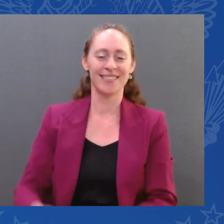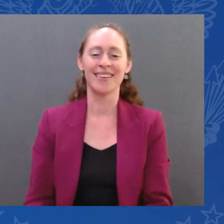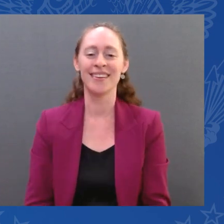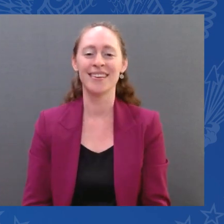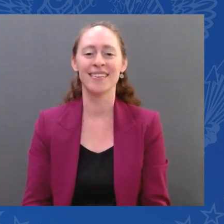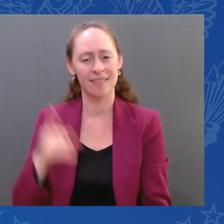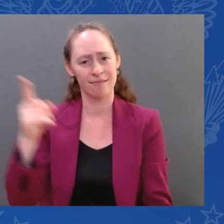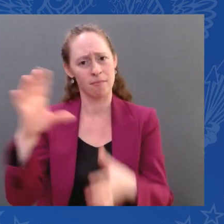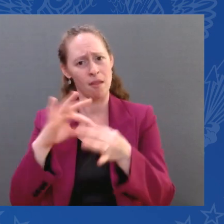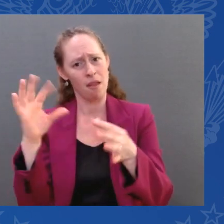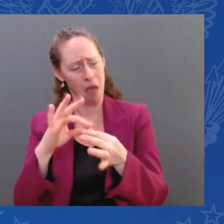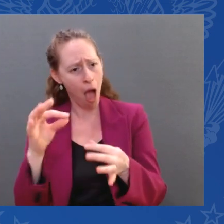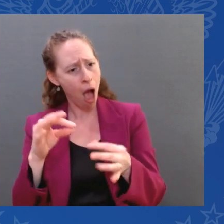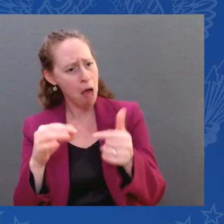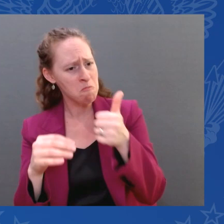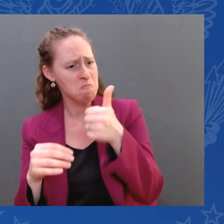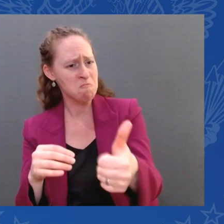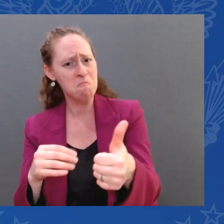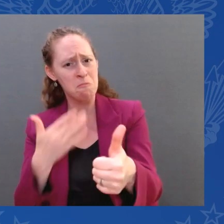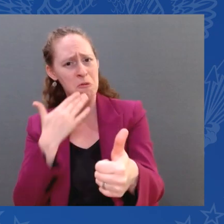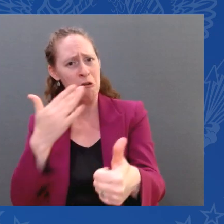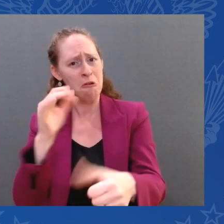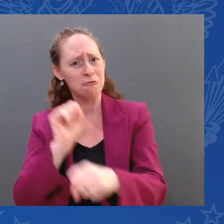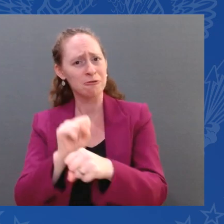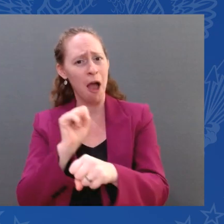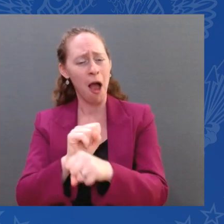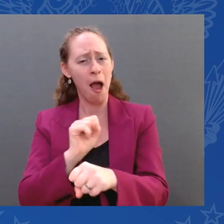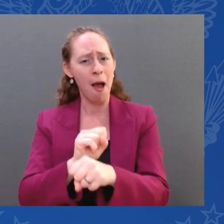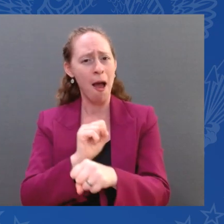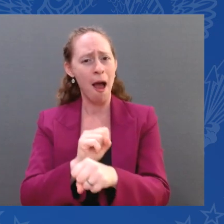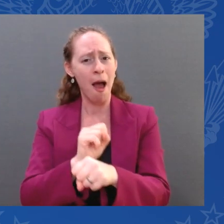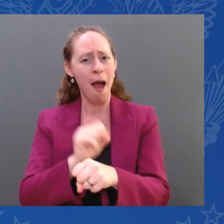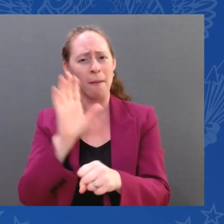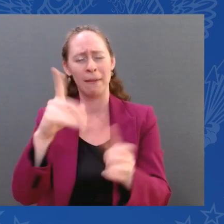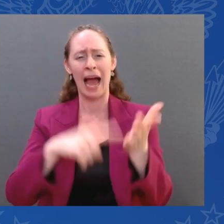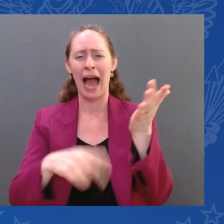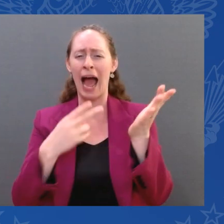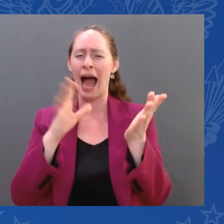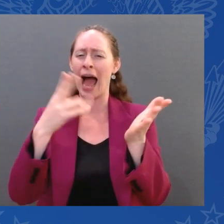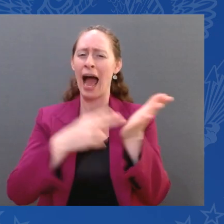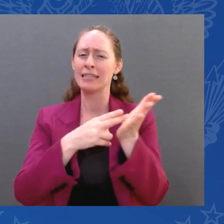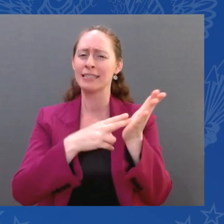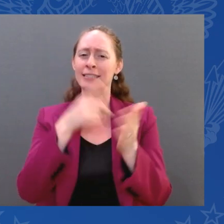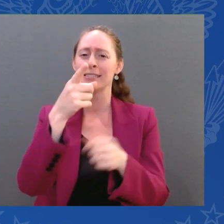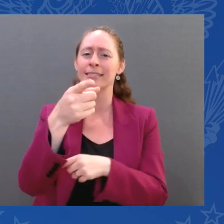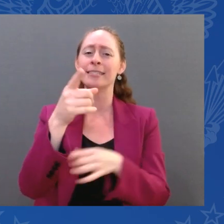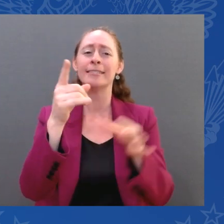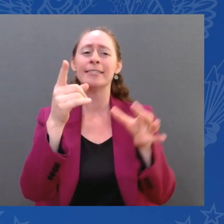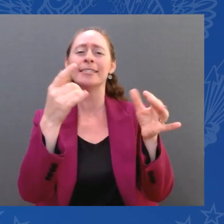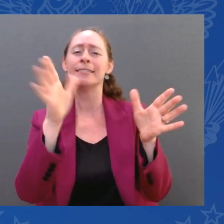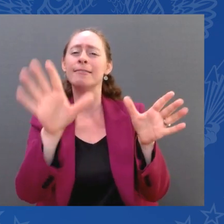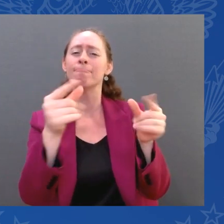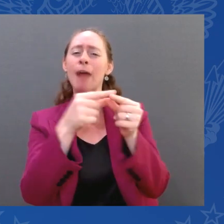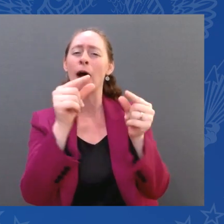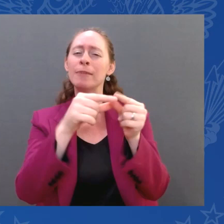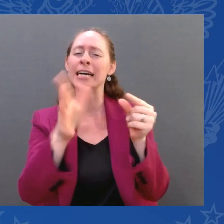They taught me in school and they helped me -- I used to stutter very badly. It gave me confidence. It gave me confidence that I could do anything,